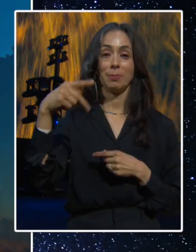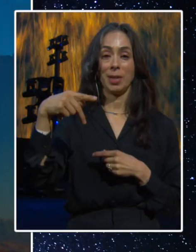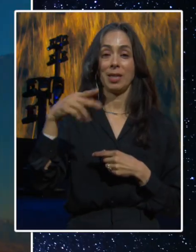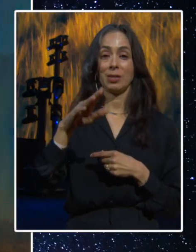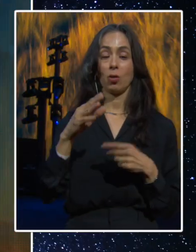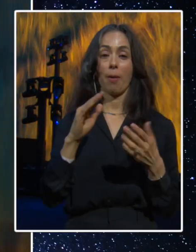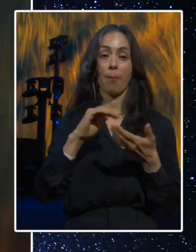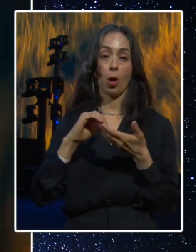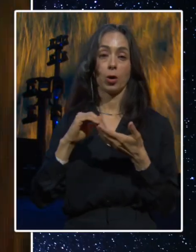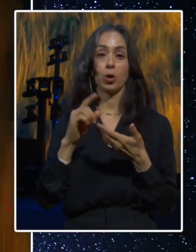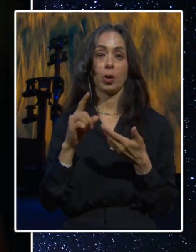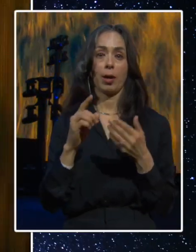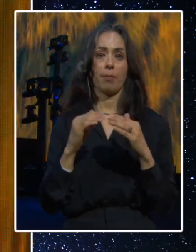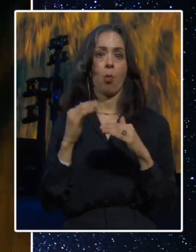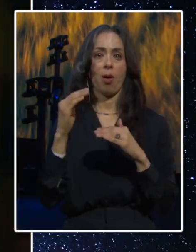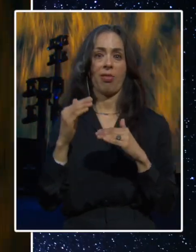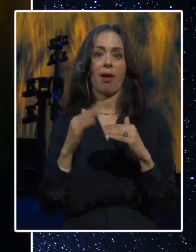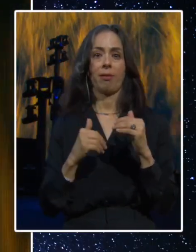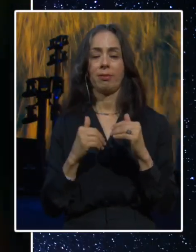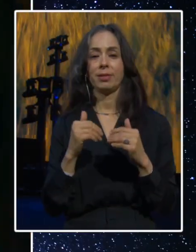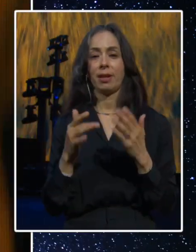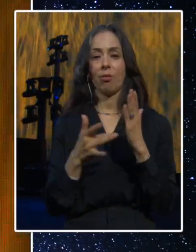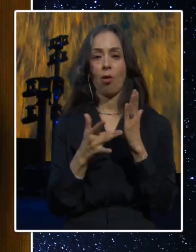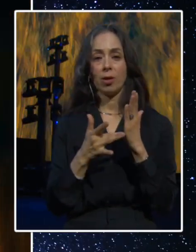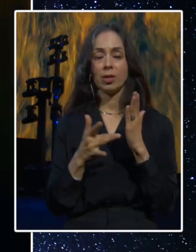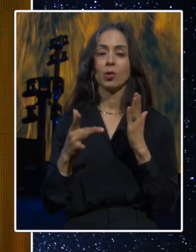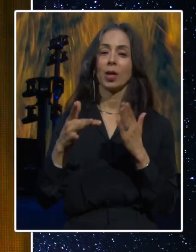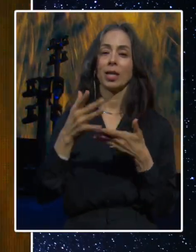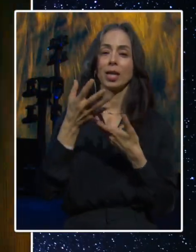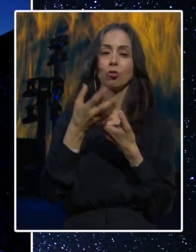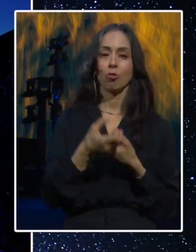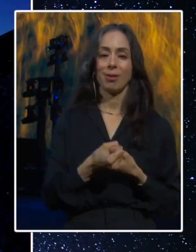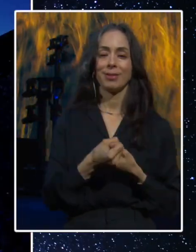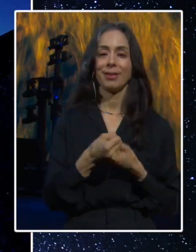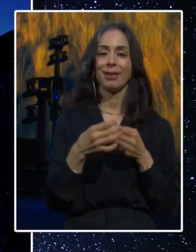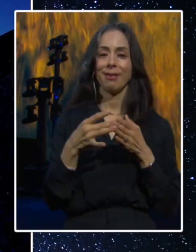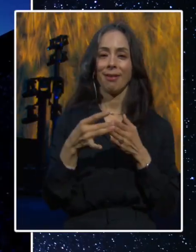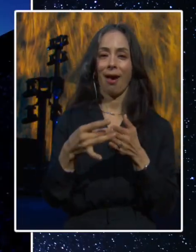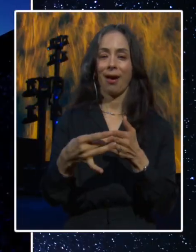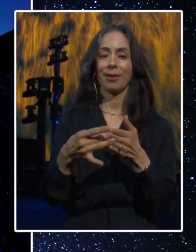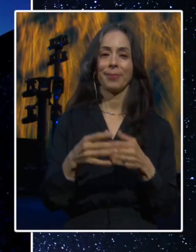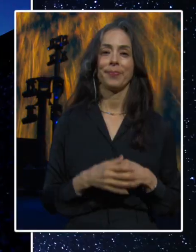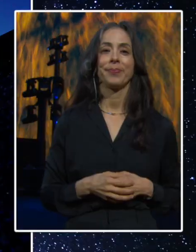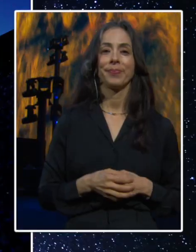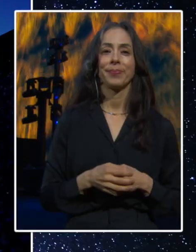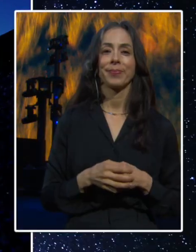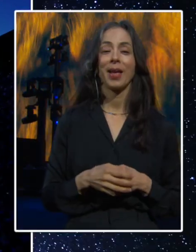With HPE as your partner, you get more than technology, you get a trusted guide.